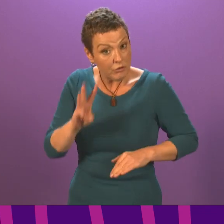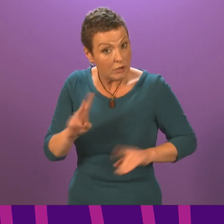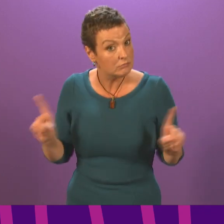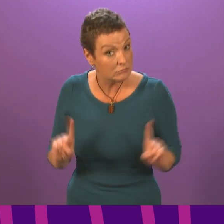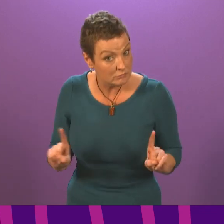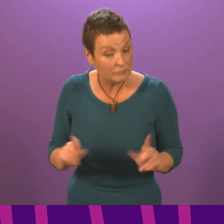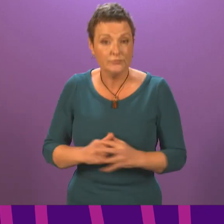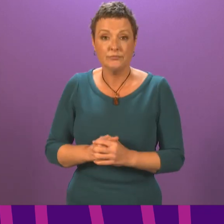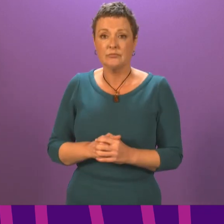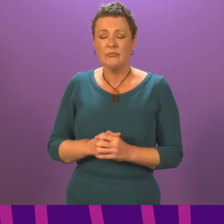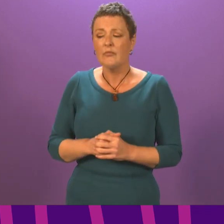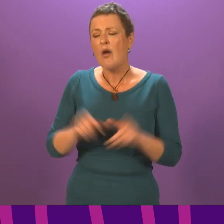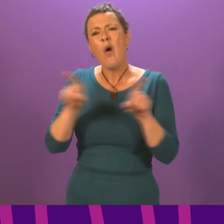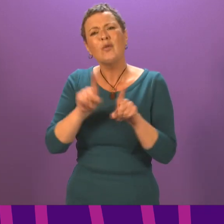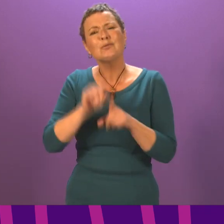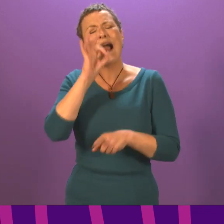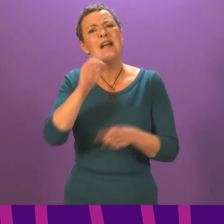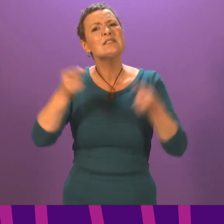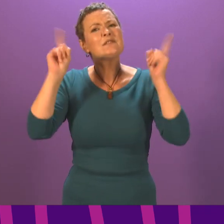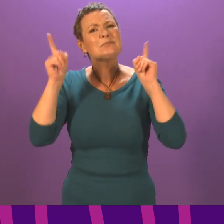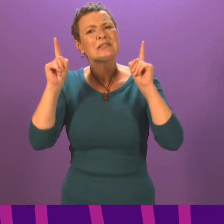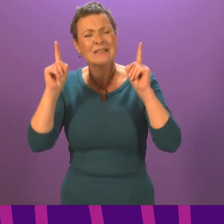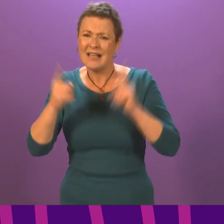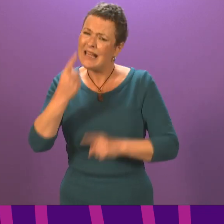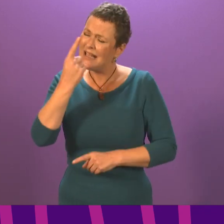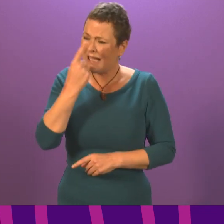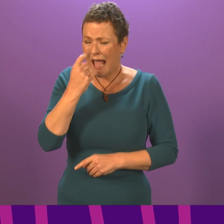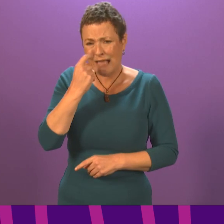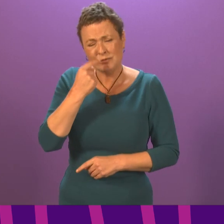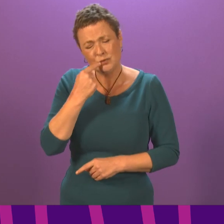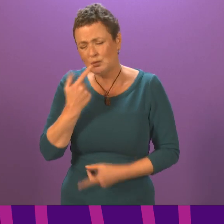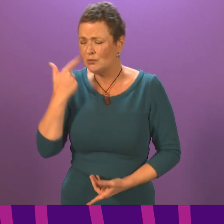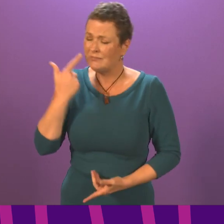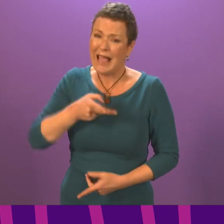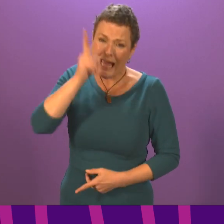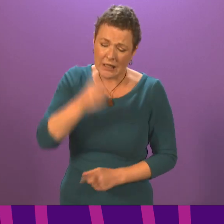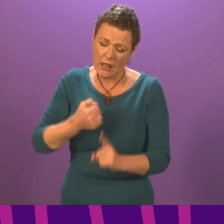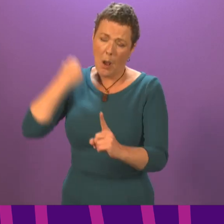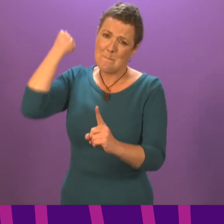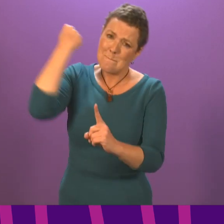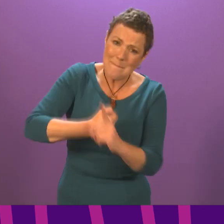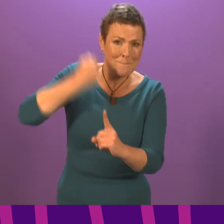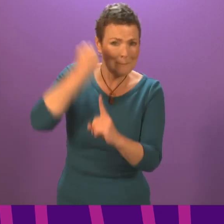opportunity to reiterate the importance of maintaining social distance, of wearing face